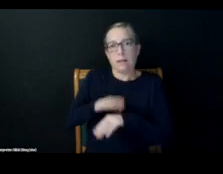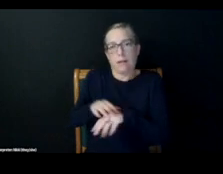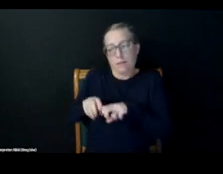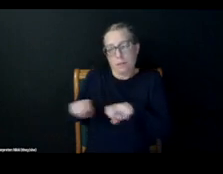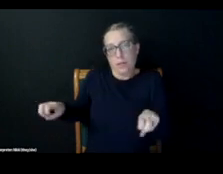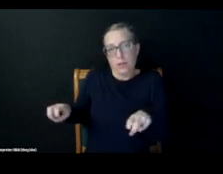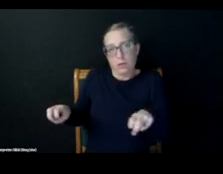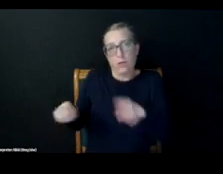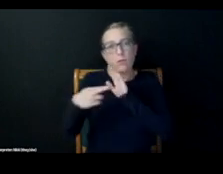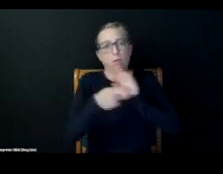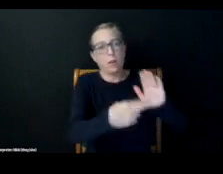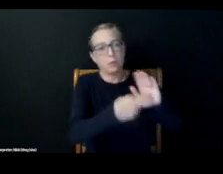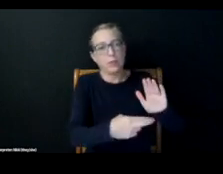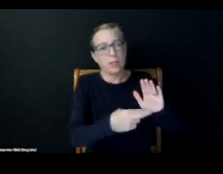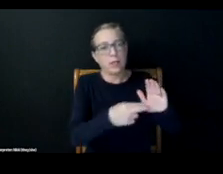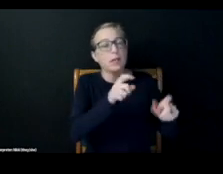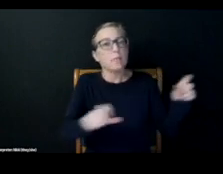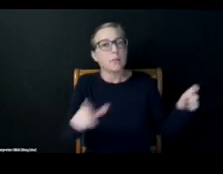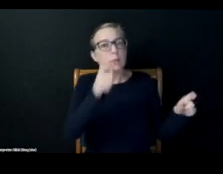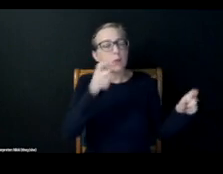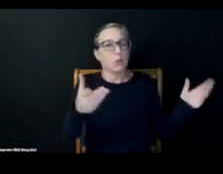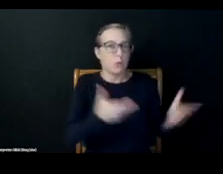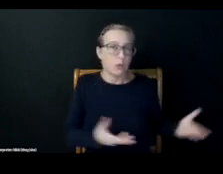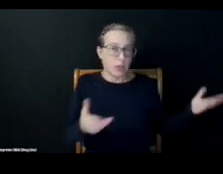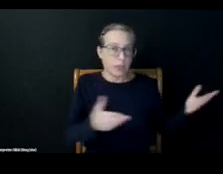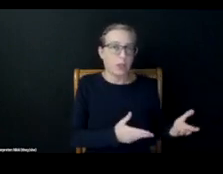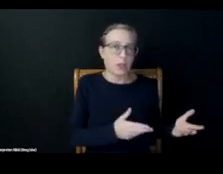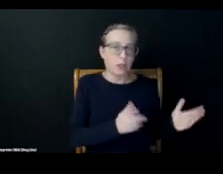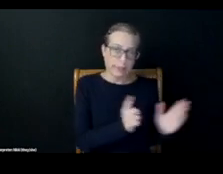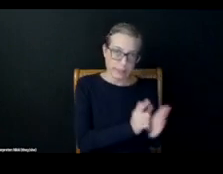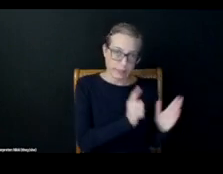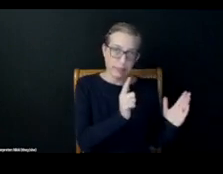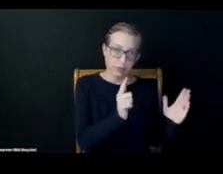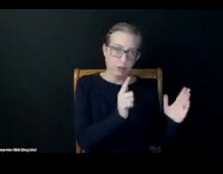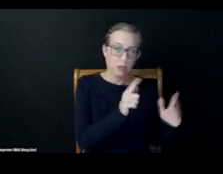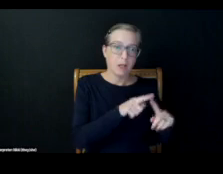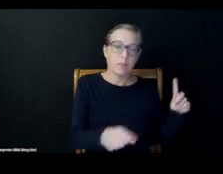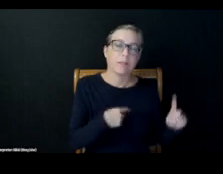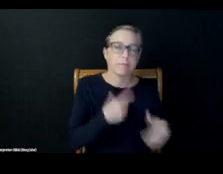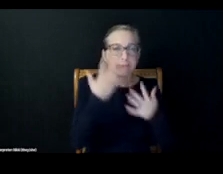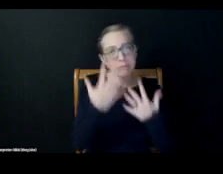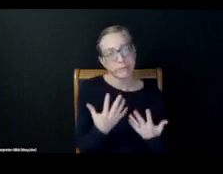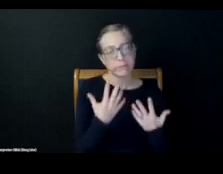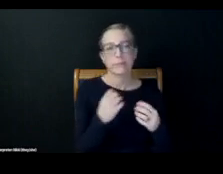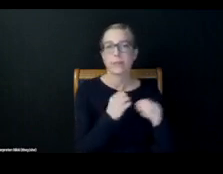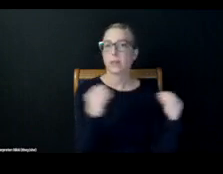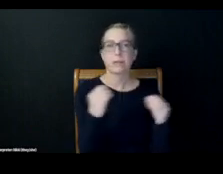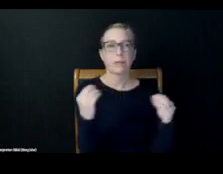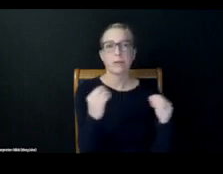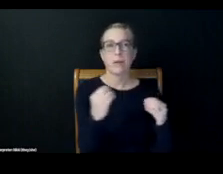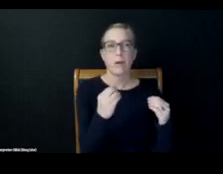But unfortunately, we don't have undocumented immigrants who can share their perspective in this webinar.